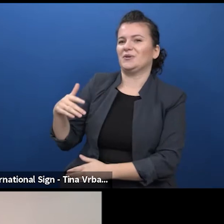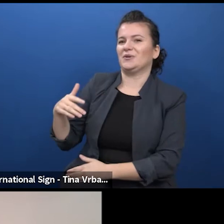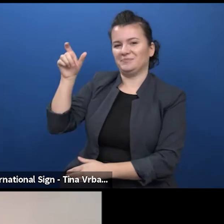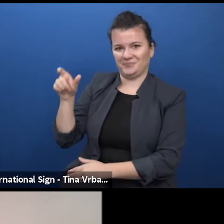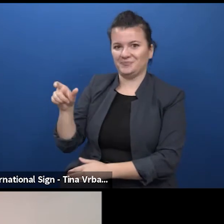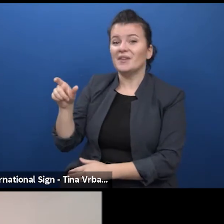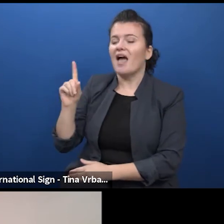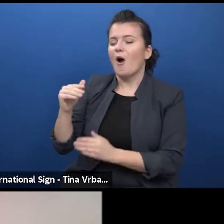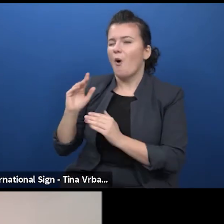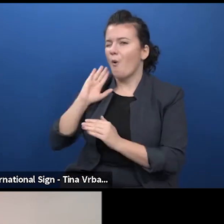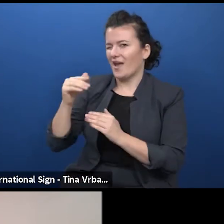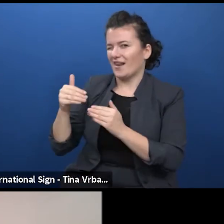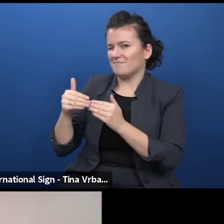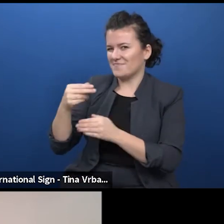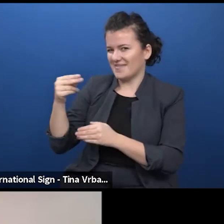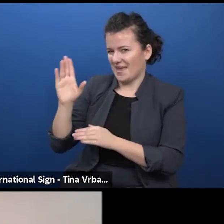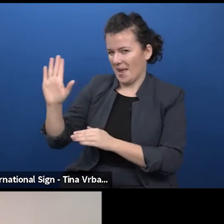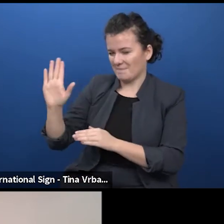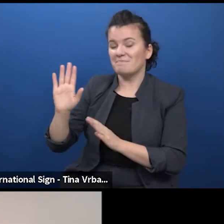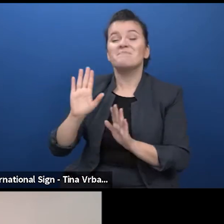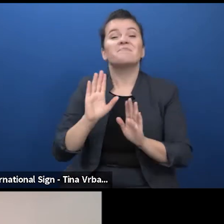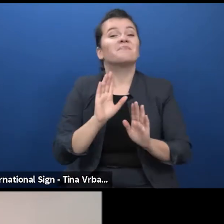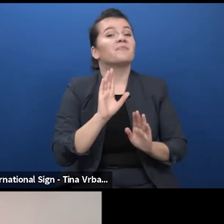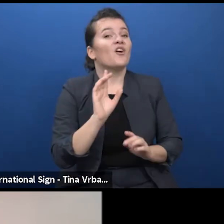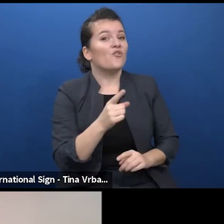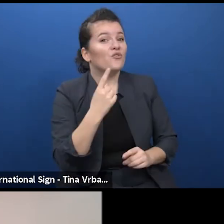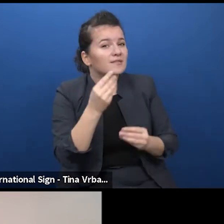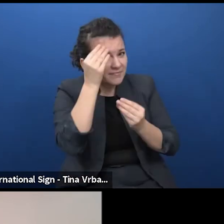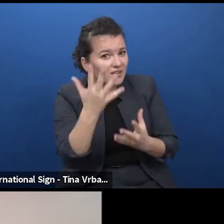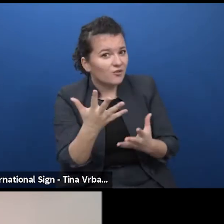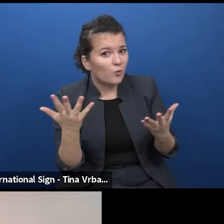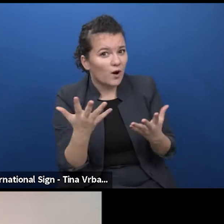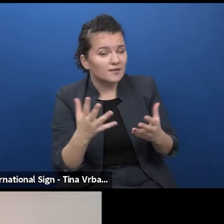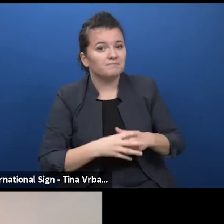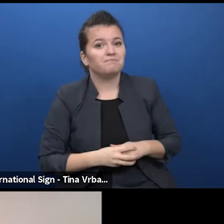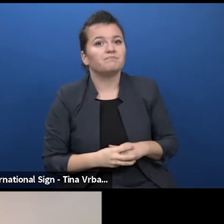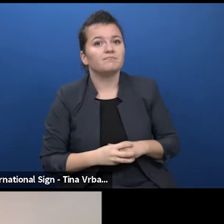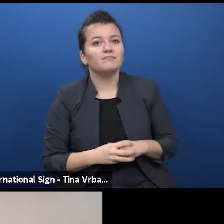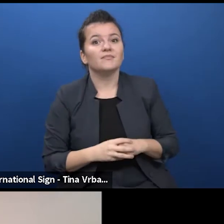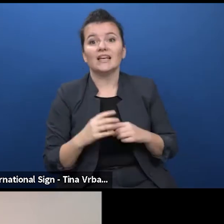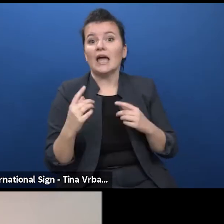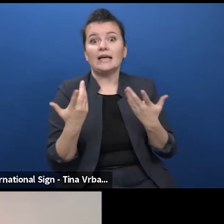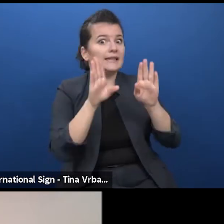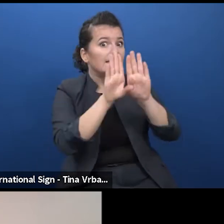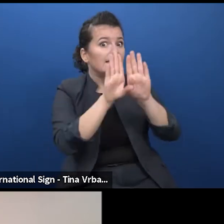before going over then to the presentation of the study: The situation of theatres in the EU